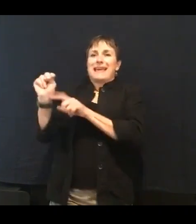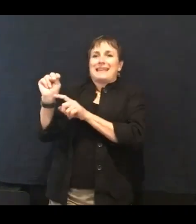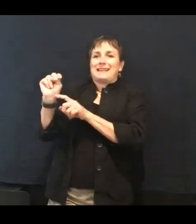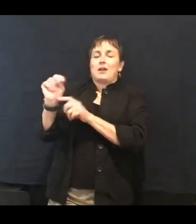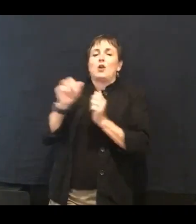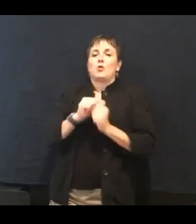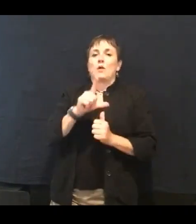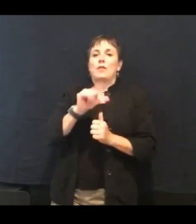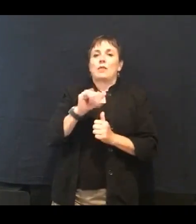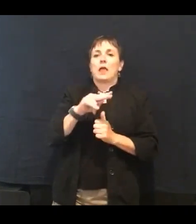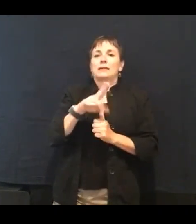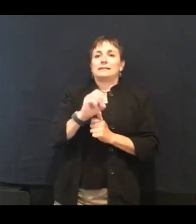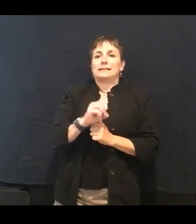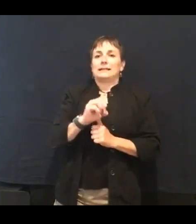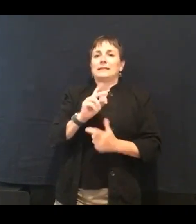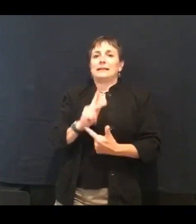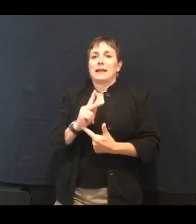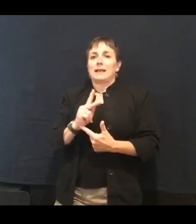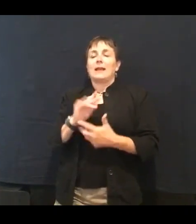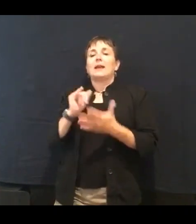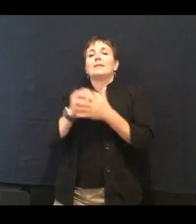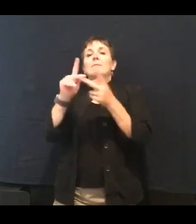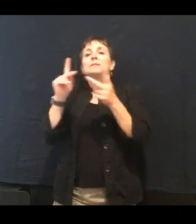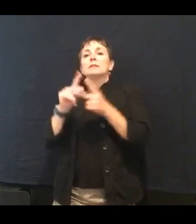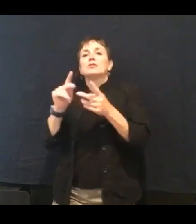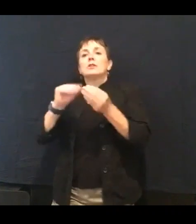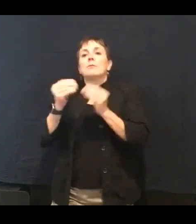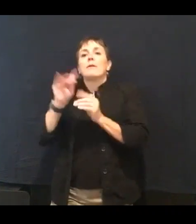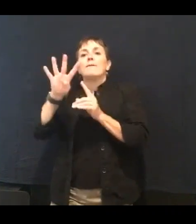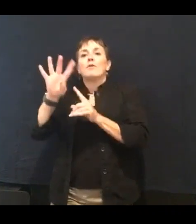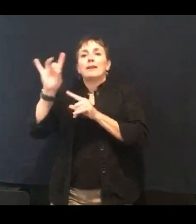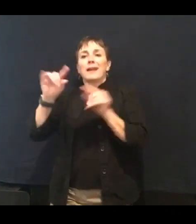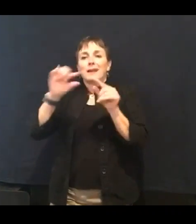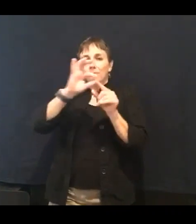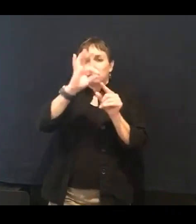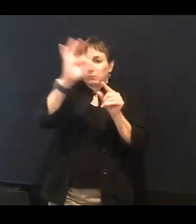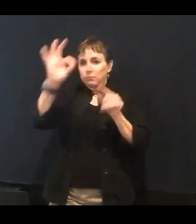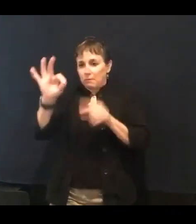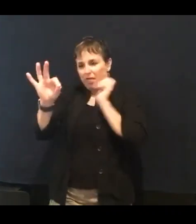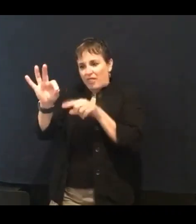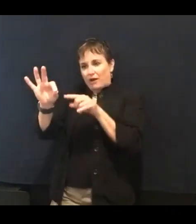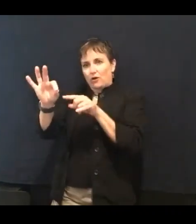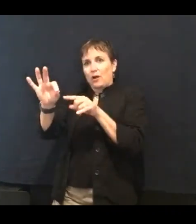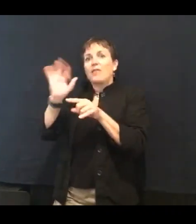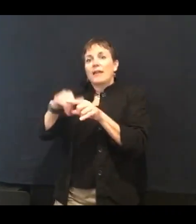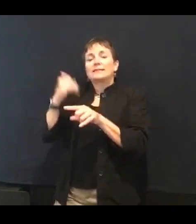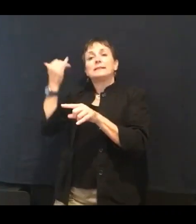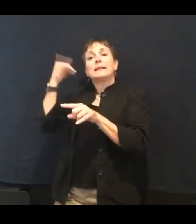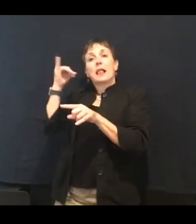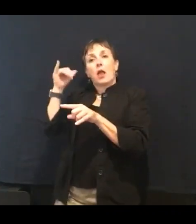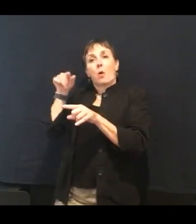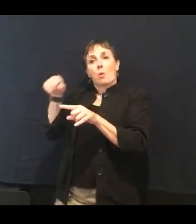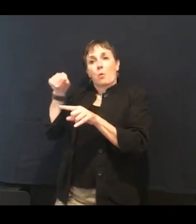K at position 48, the glycosylation site, shown here in yellow.